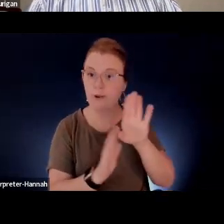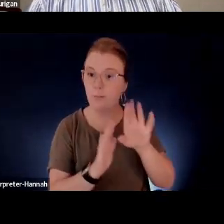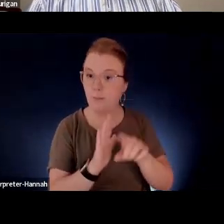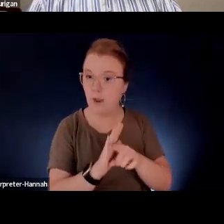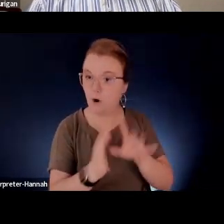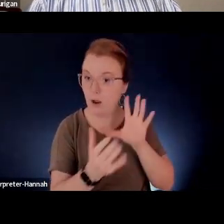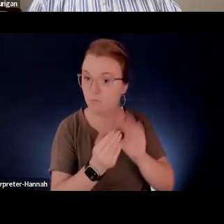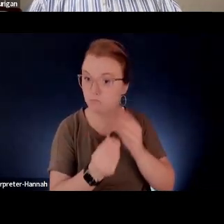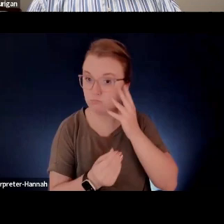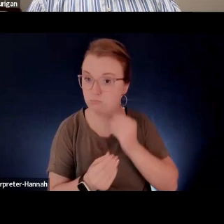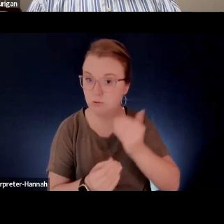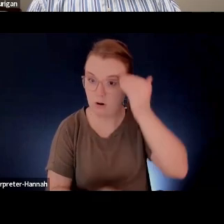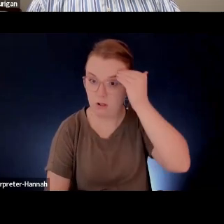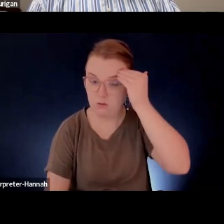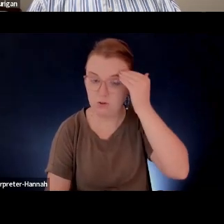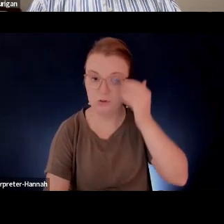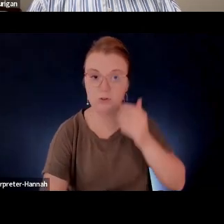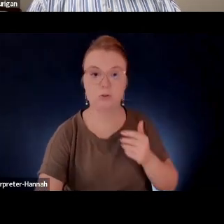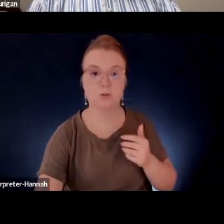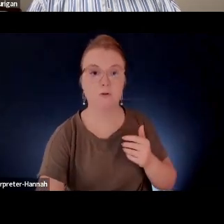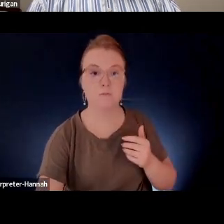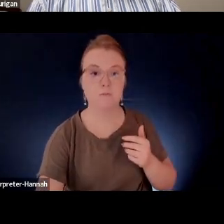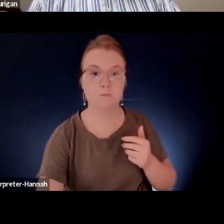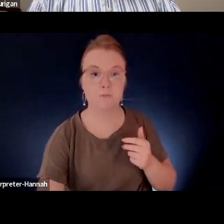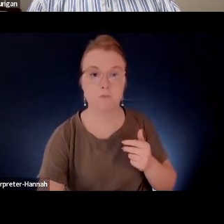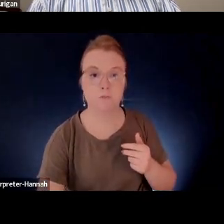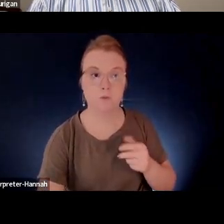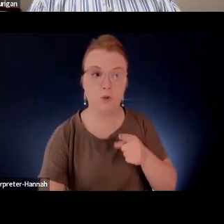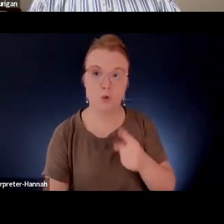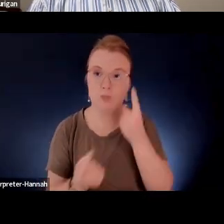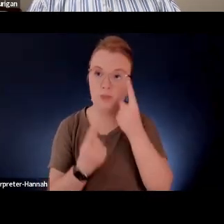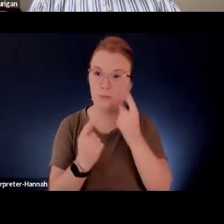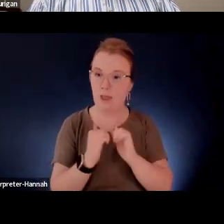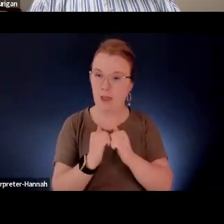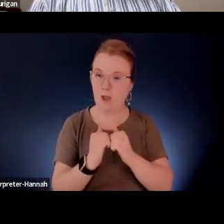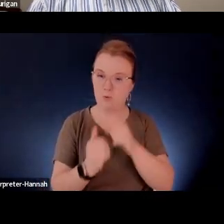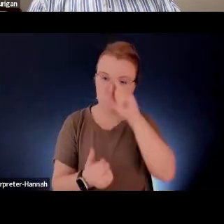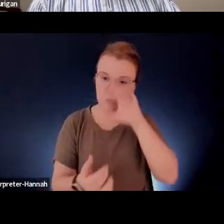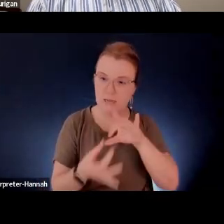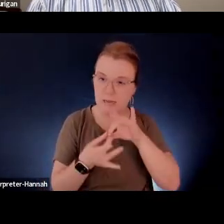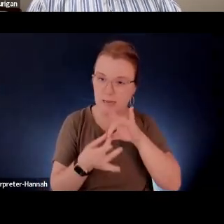You think about ways to connect it and make it authentic to their experience.